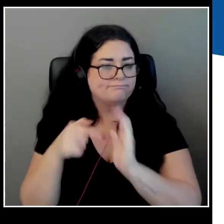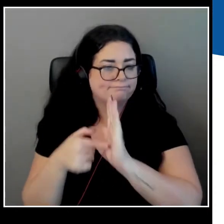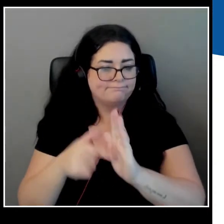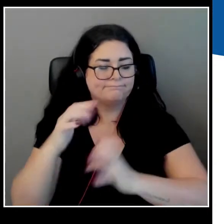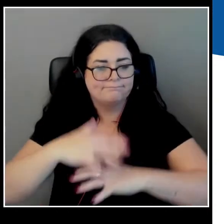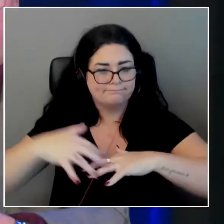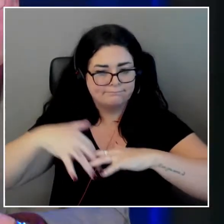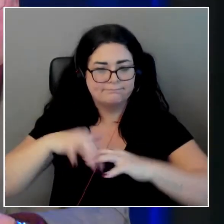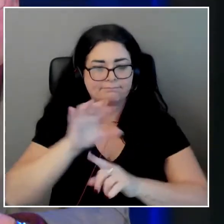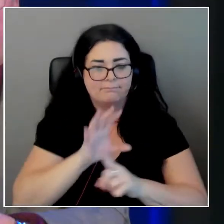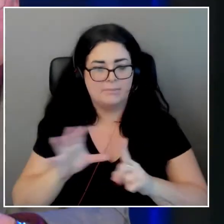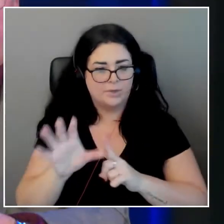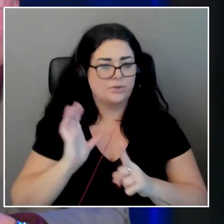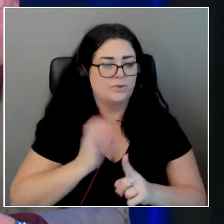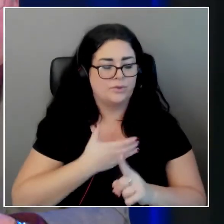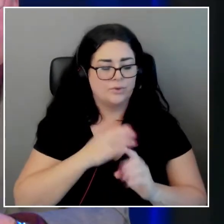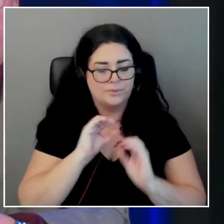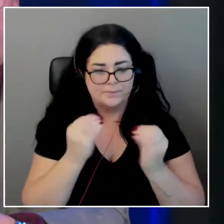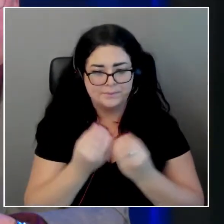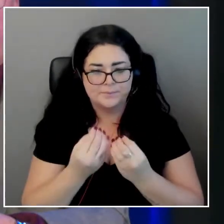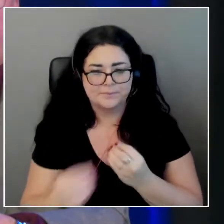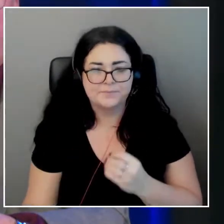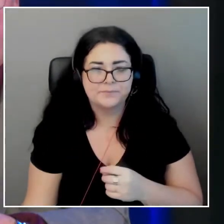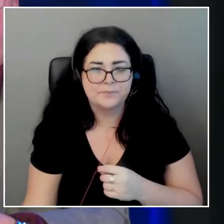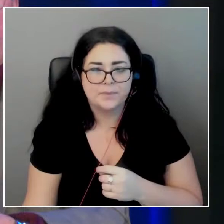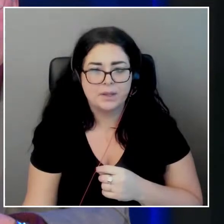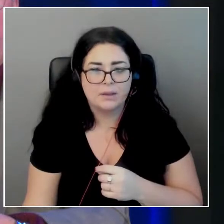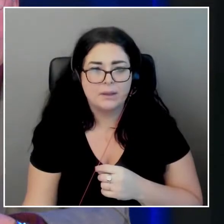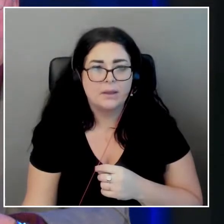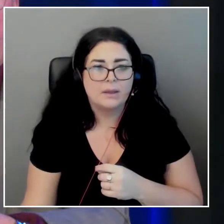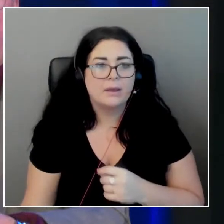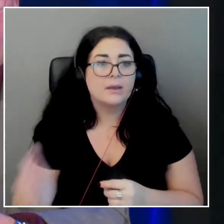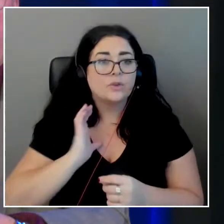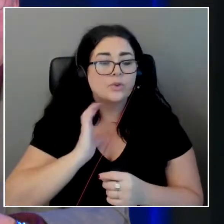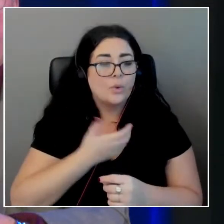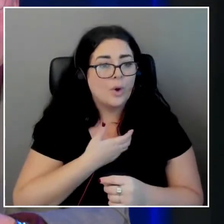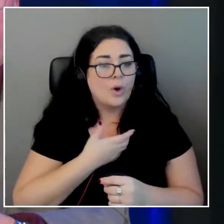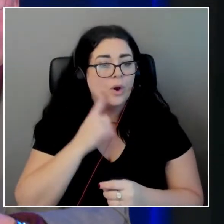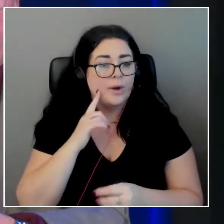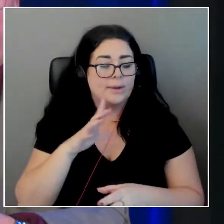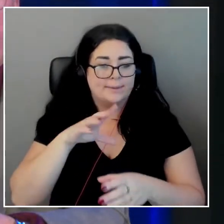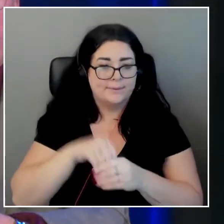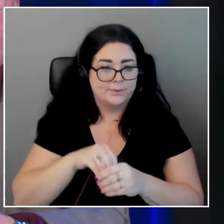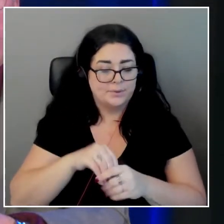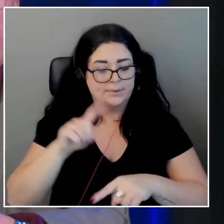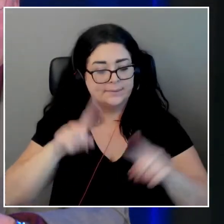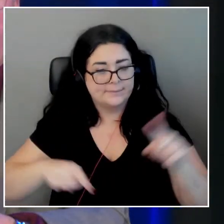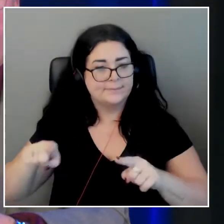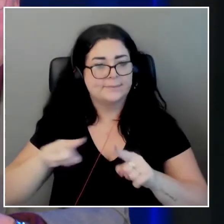Working with our Accessibility and Inclusion Advisory Committee, we are developing education and activities to improve our